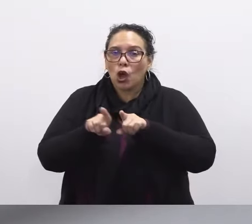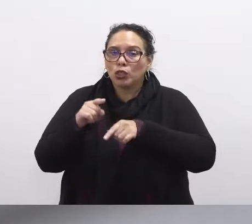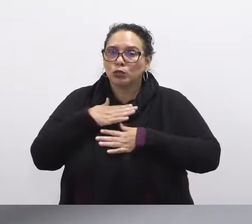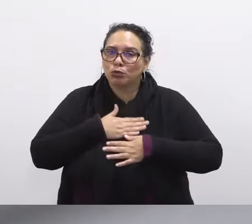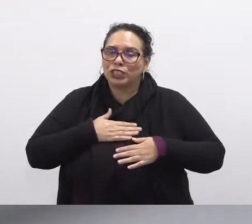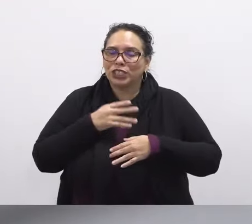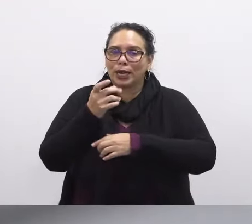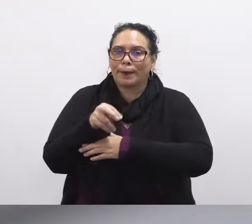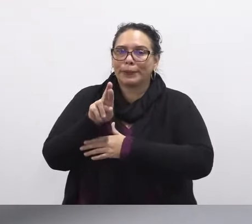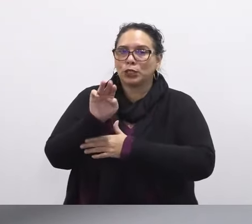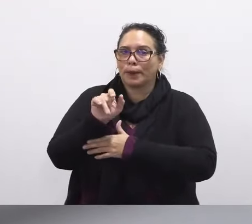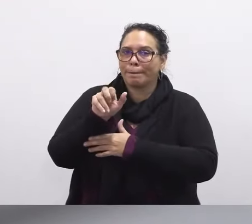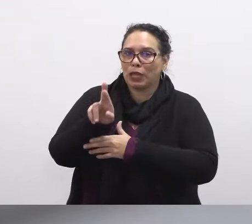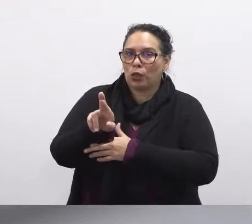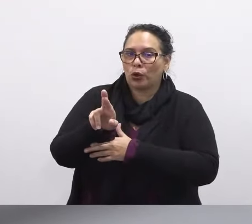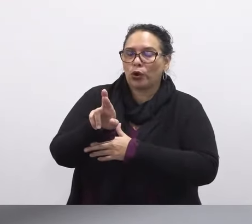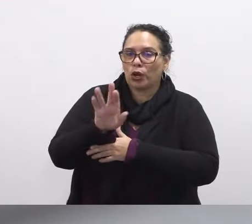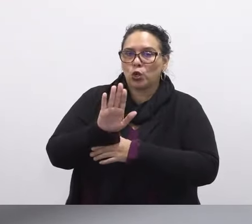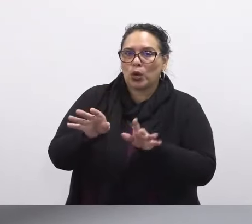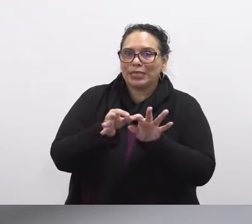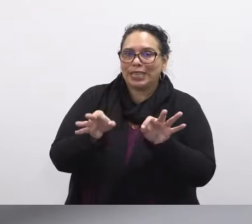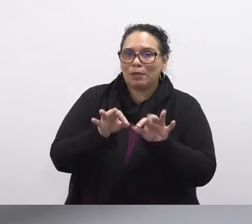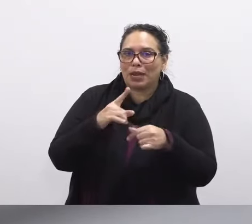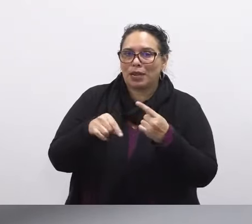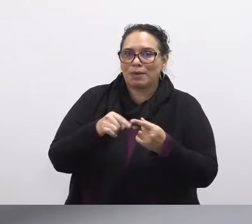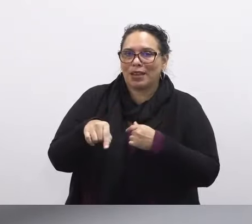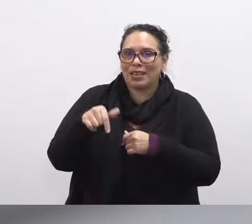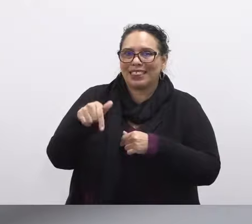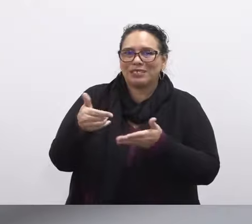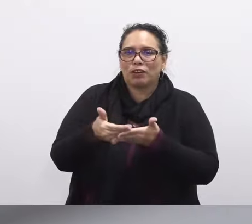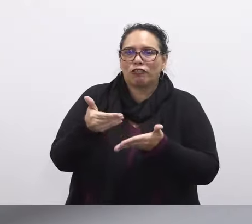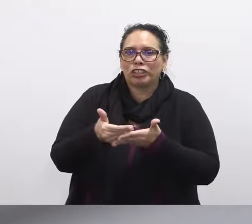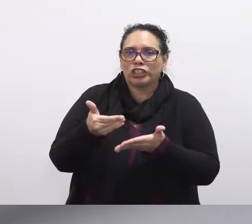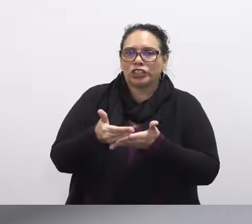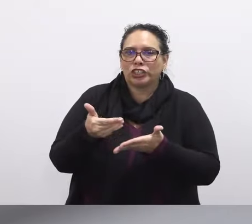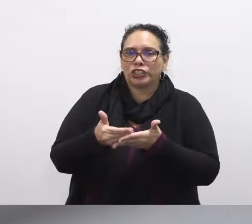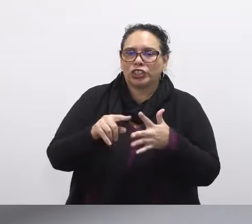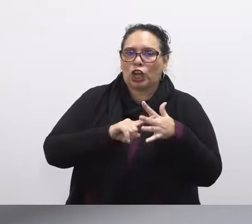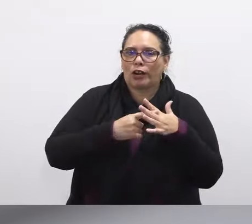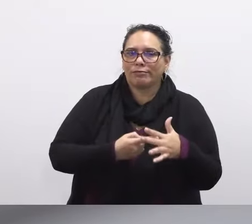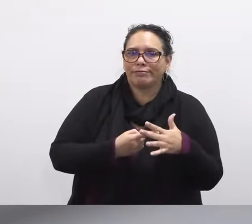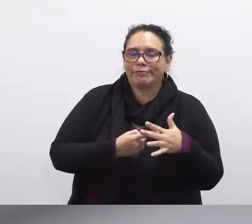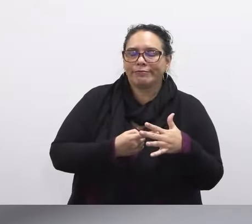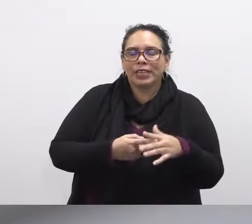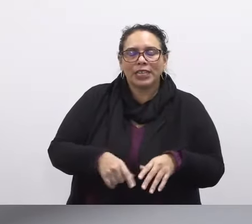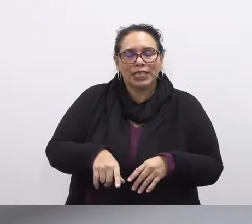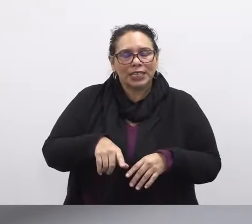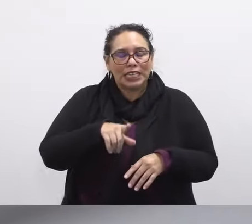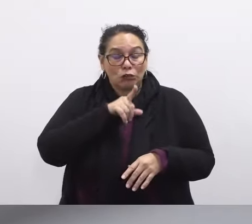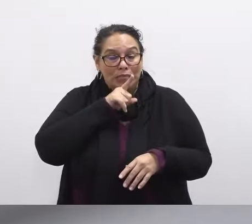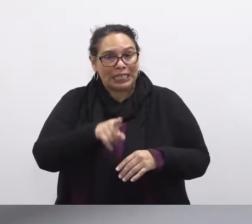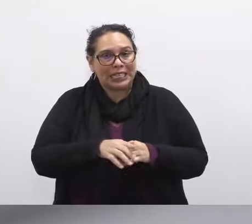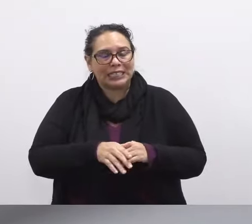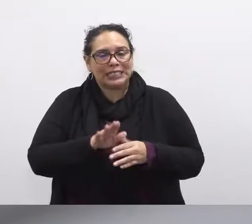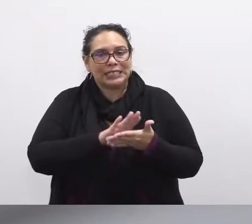your statement about this being a fresh start. It really is. And it's one of the nice things about the semester